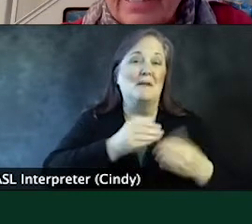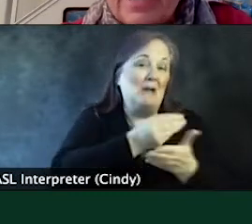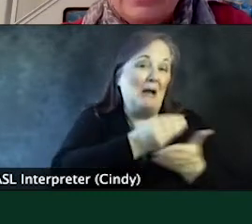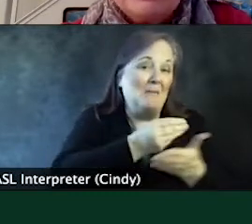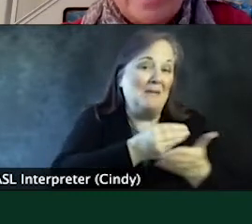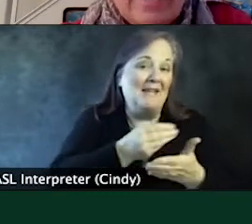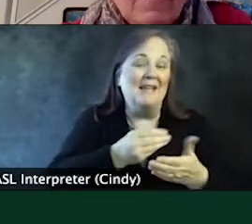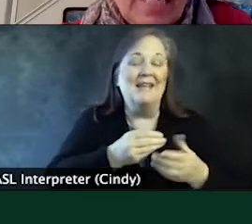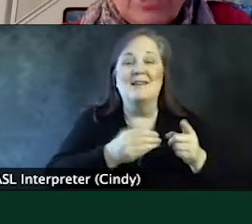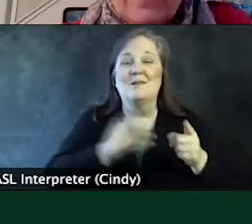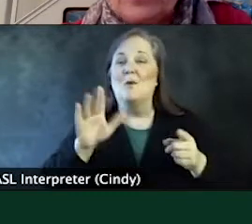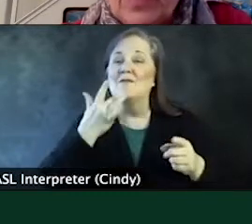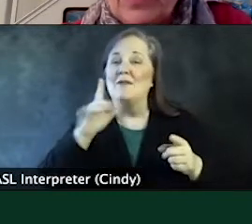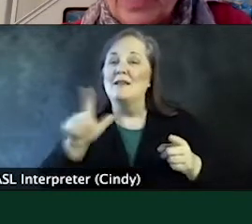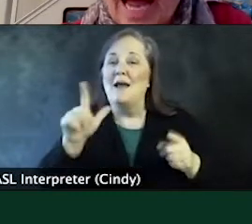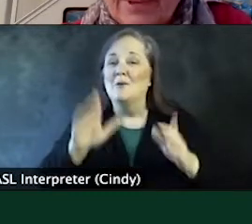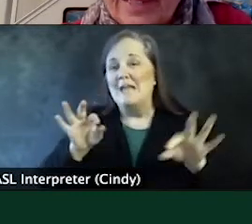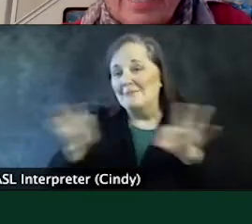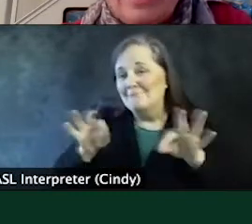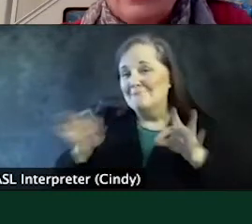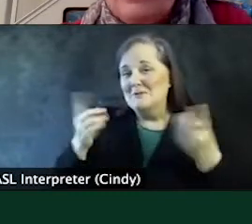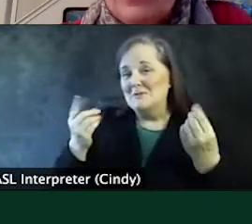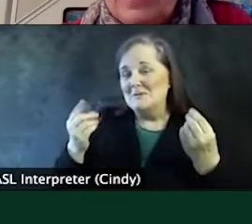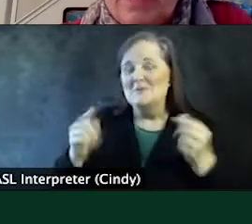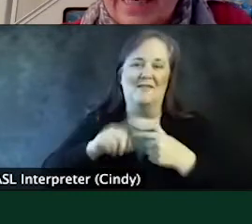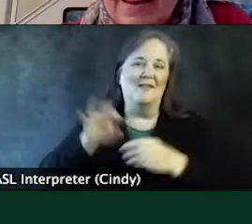Take advantage of your local library, do some pickup,